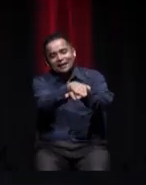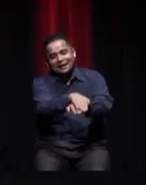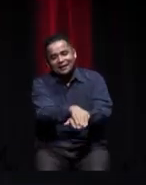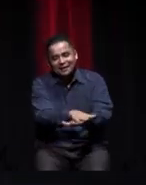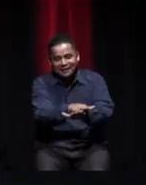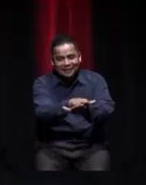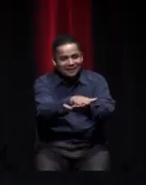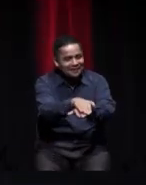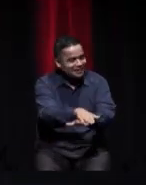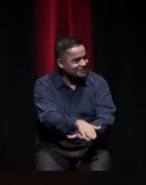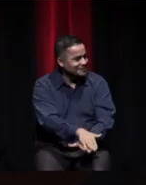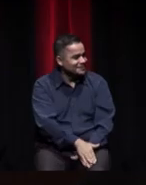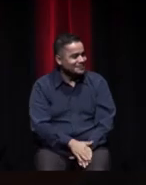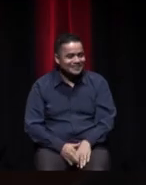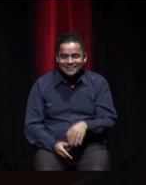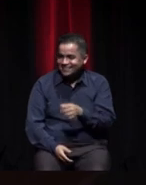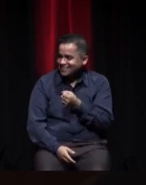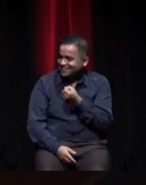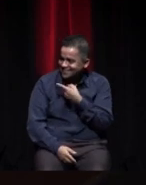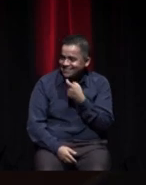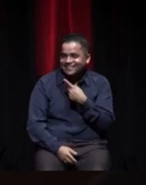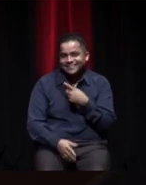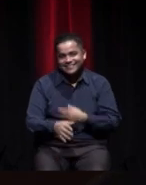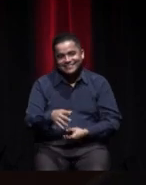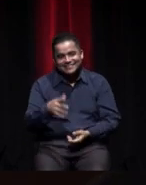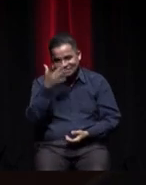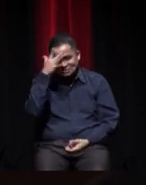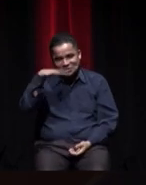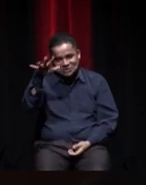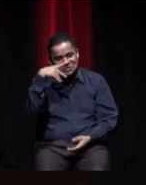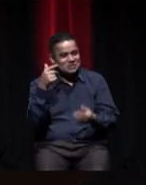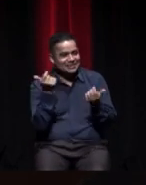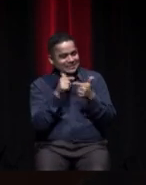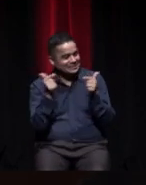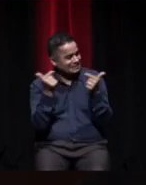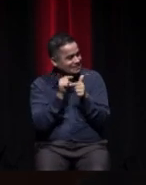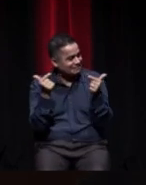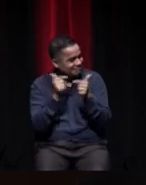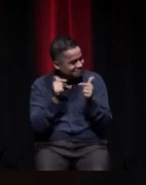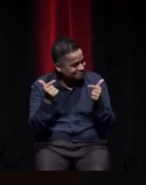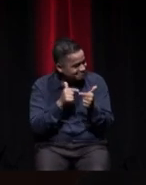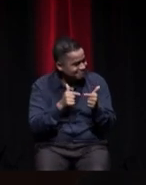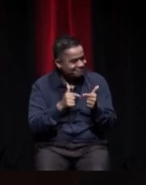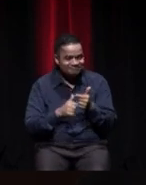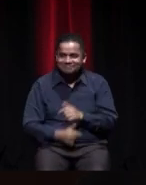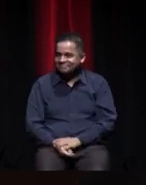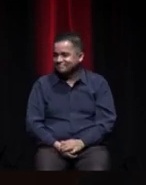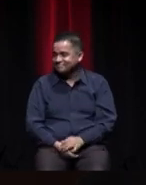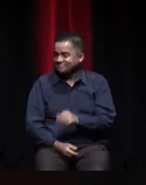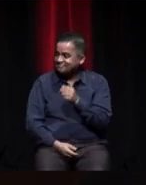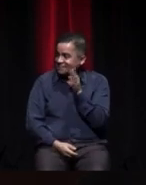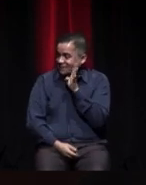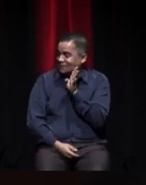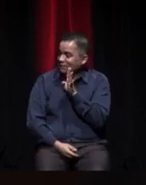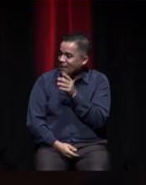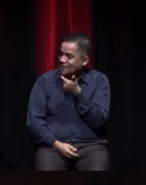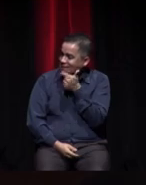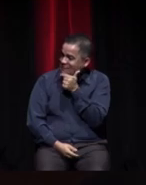It's a likeable way of saying I am confused. A super likeable way. - I'll try. Please, correct me if need be.